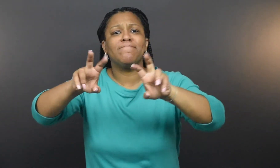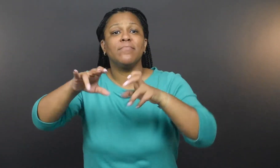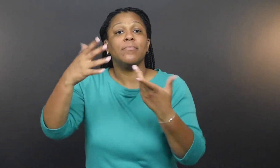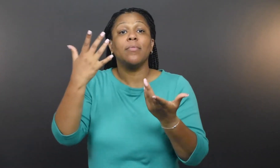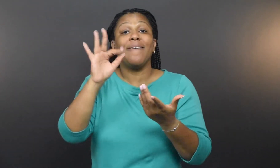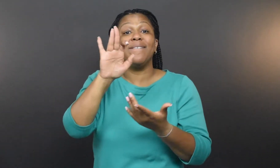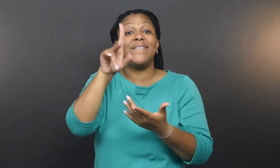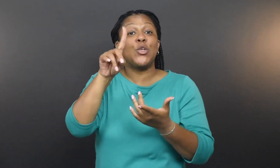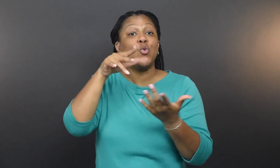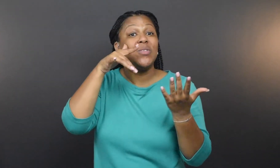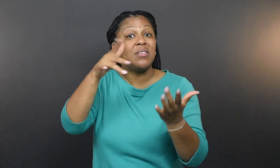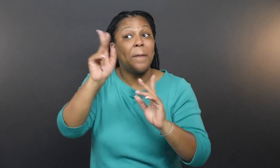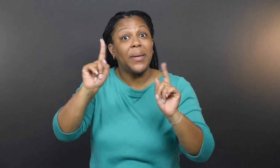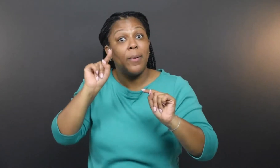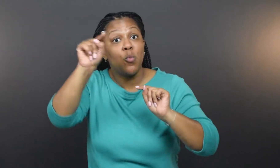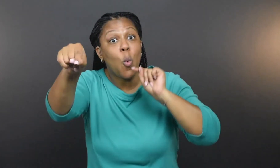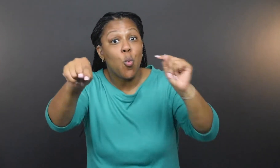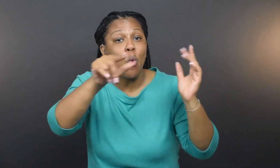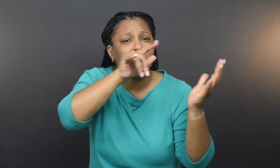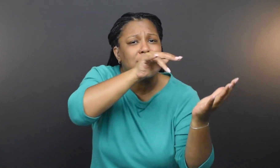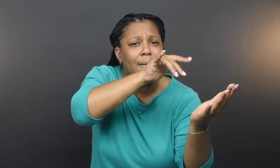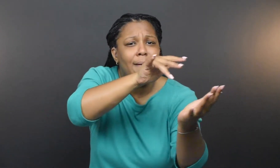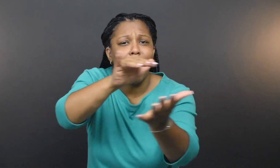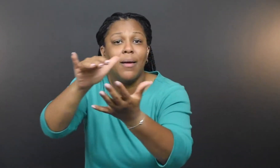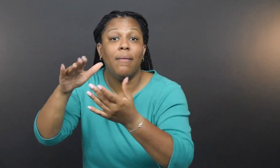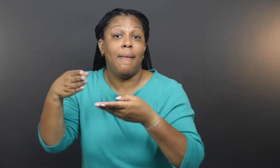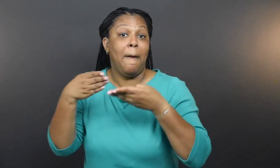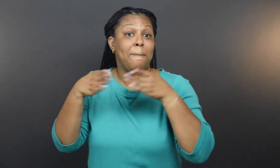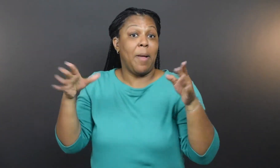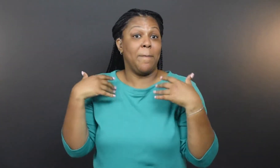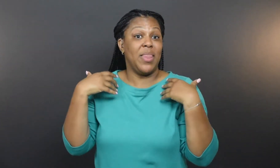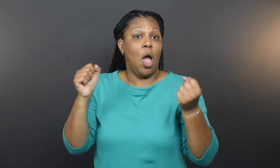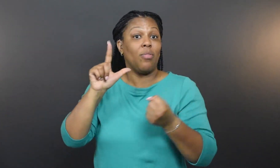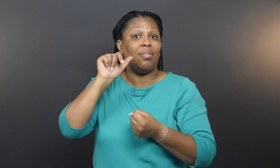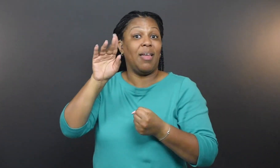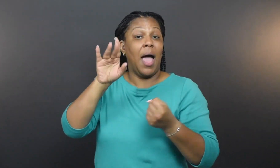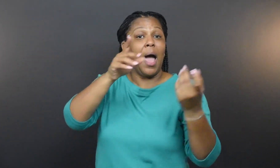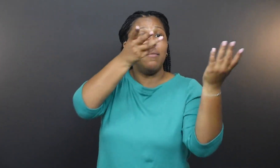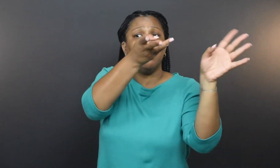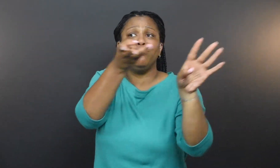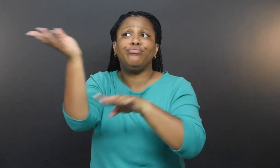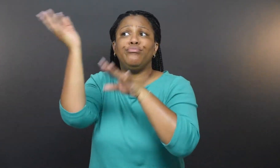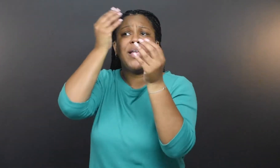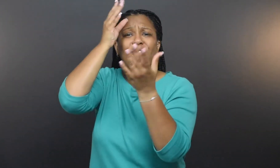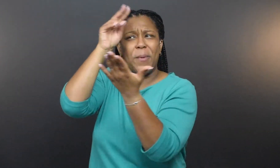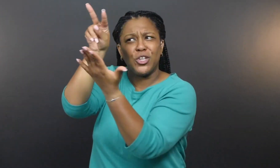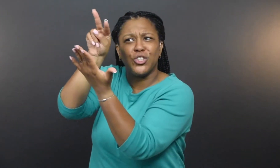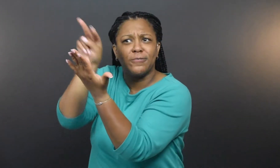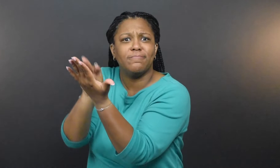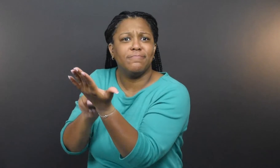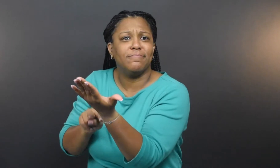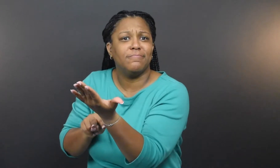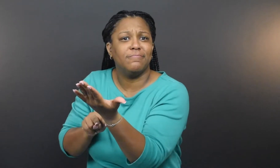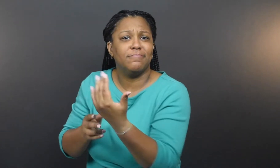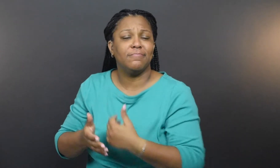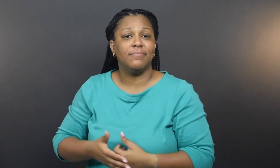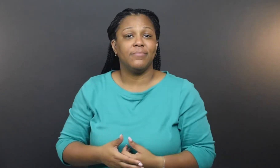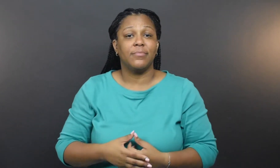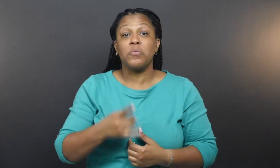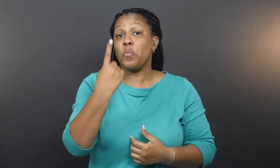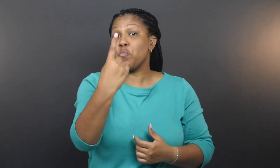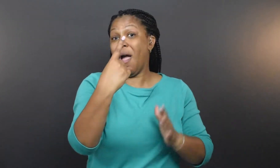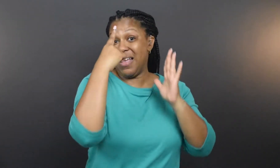field studies, and public health laboratory. One example is Powassan virus,